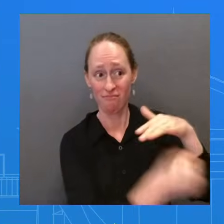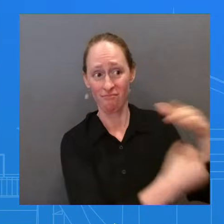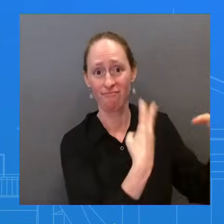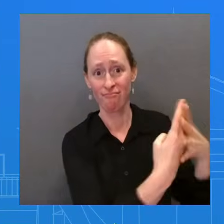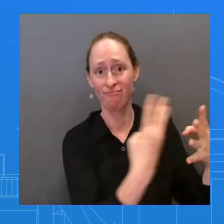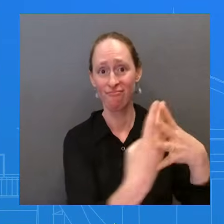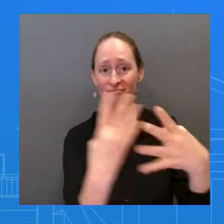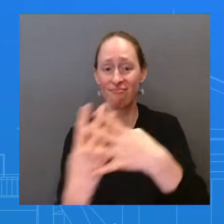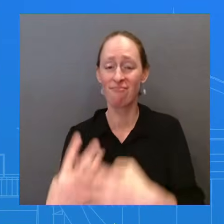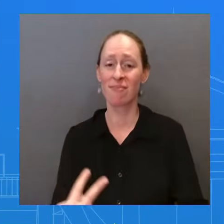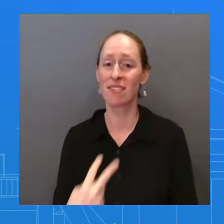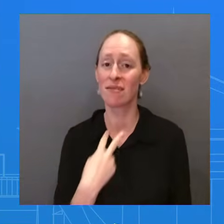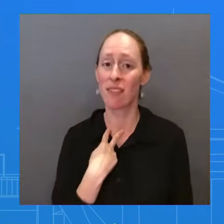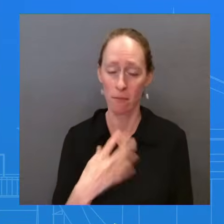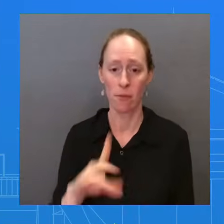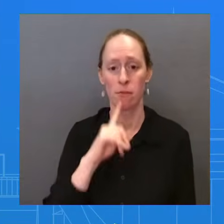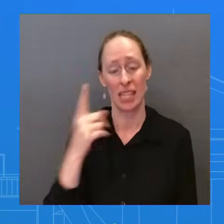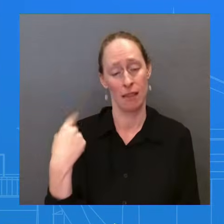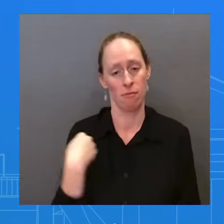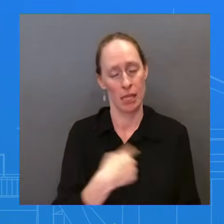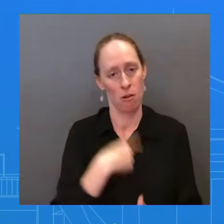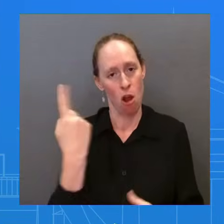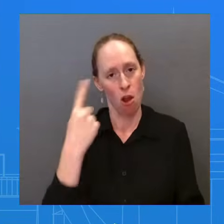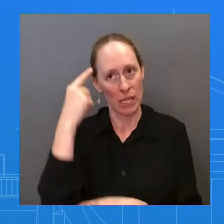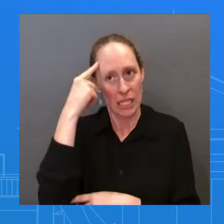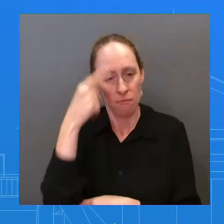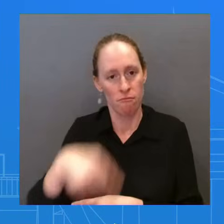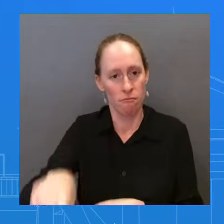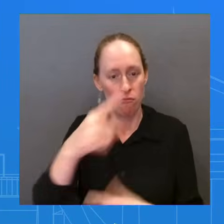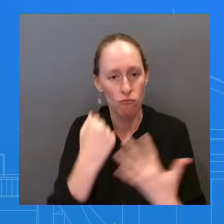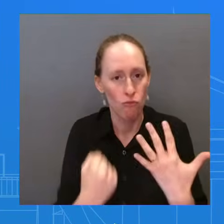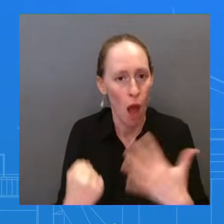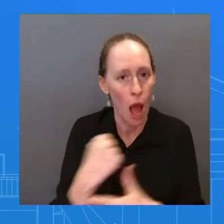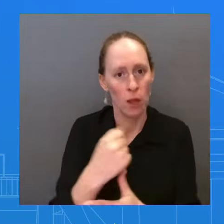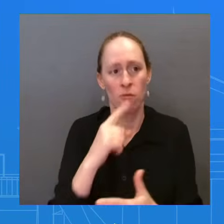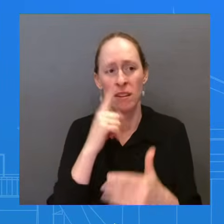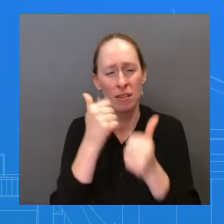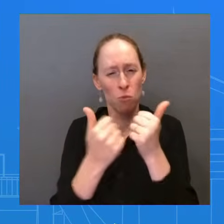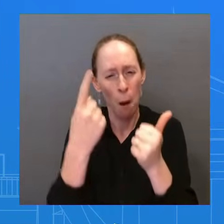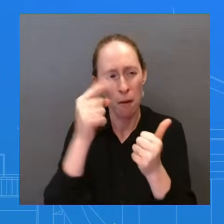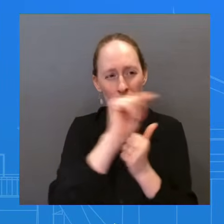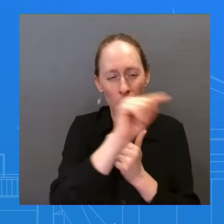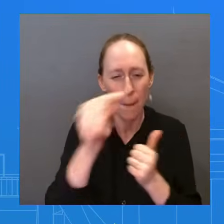And we're doing what we can. Each case is also unique and different and has to be handled differently.